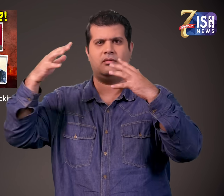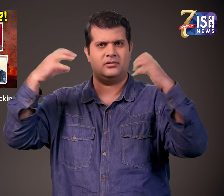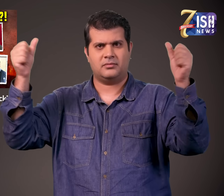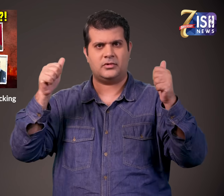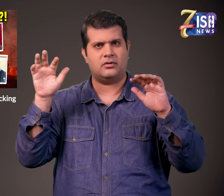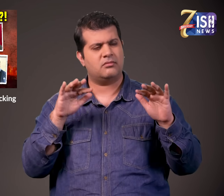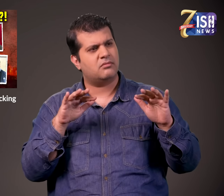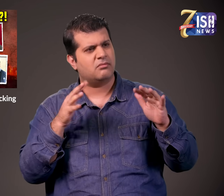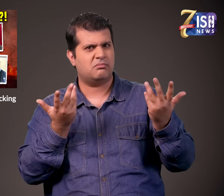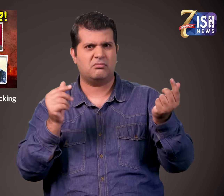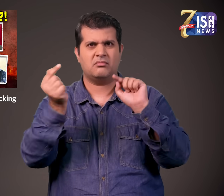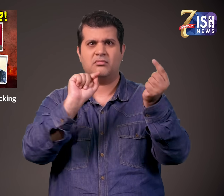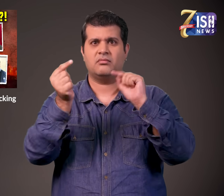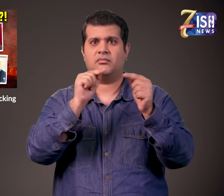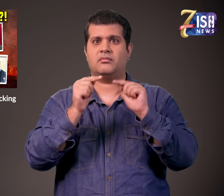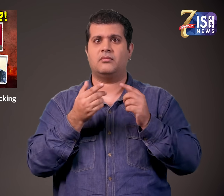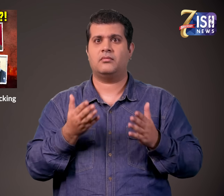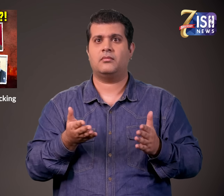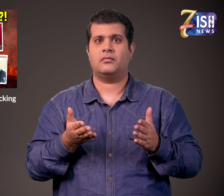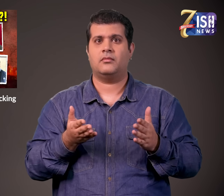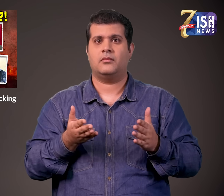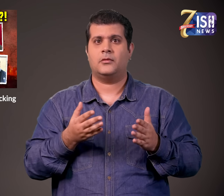Outsiders could not understand anything,